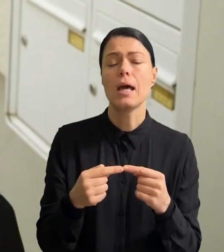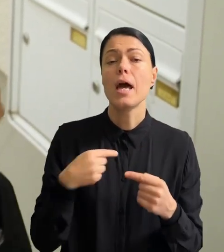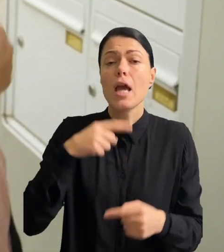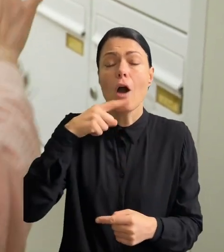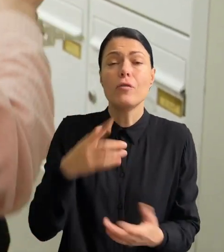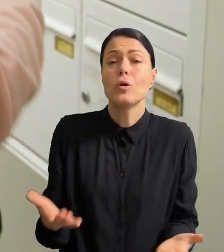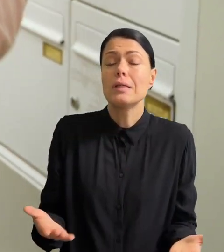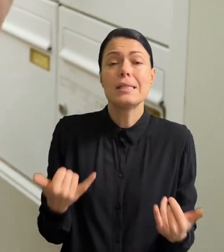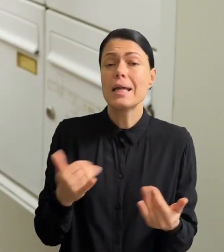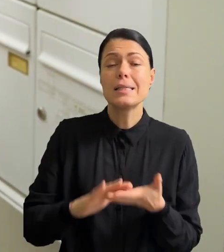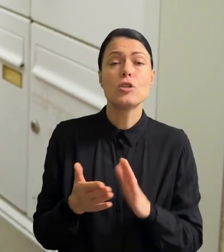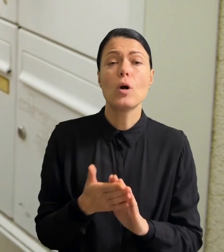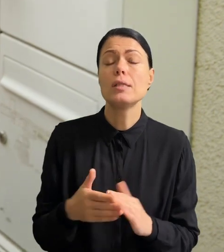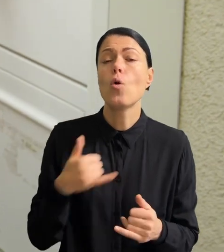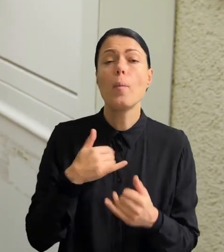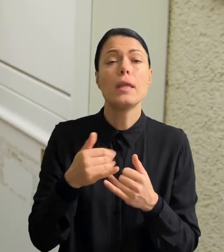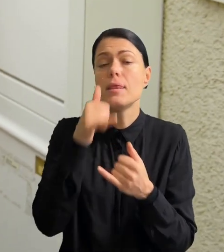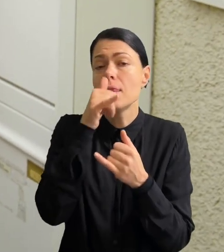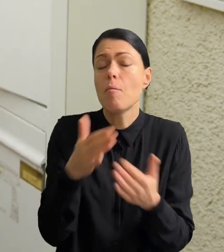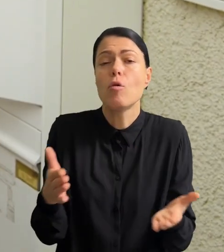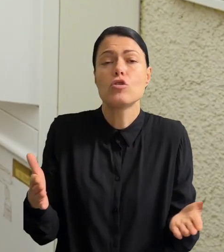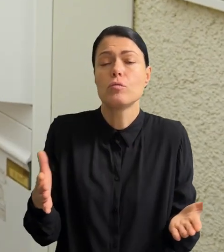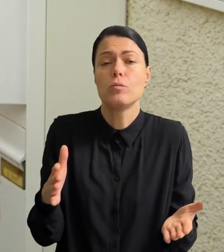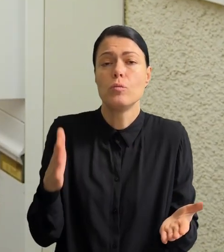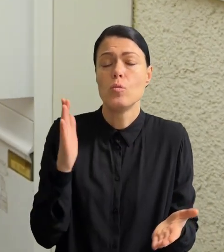I just said that this is not a situation where you can have a plan.